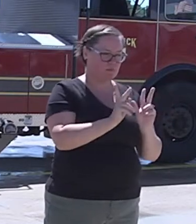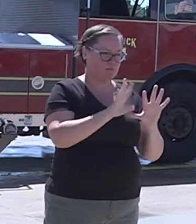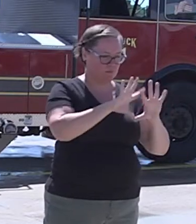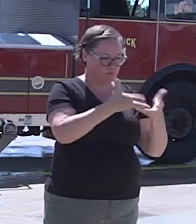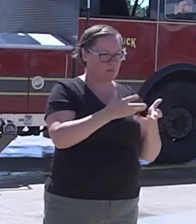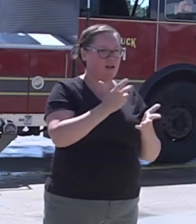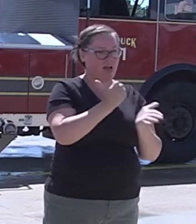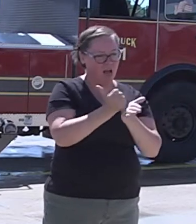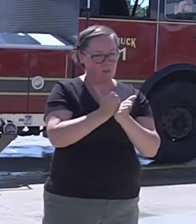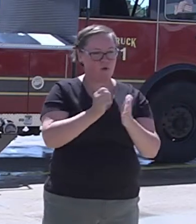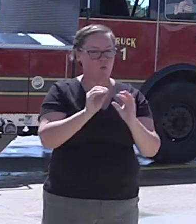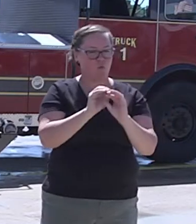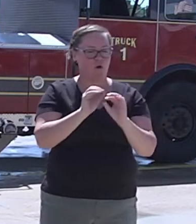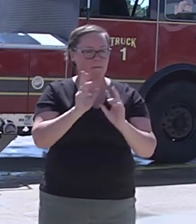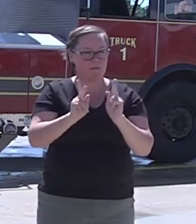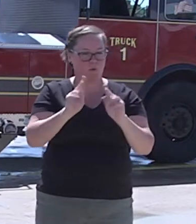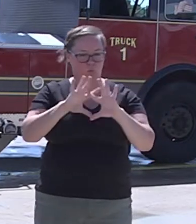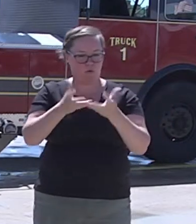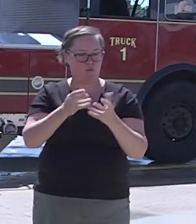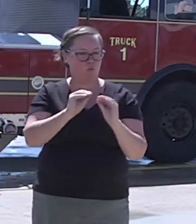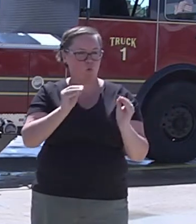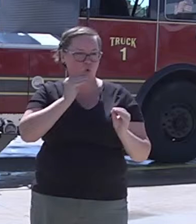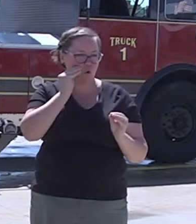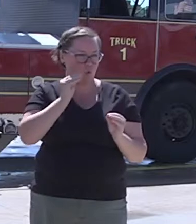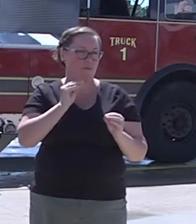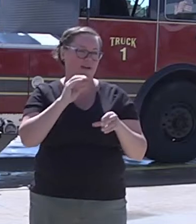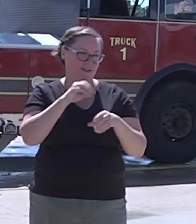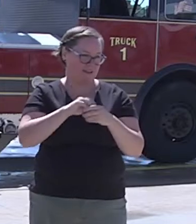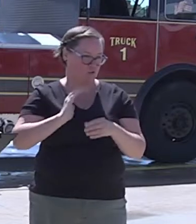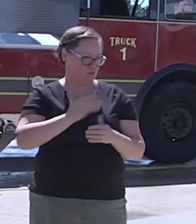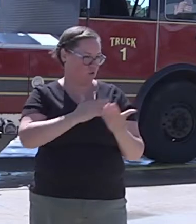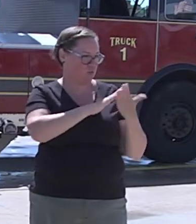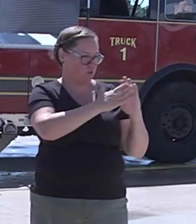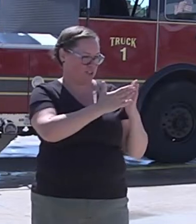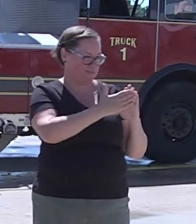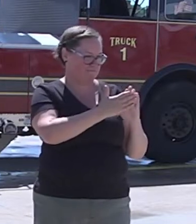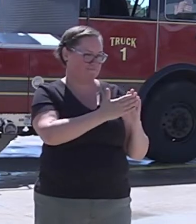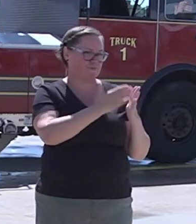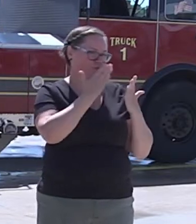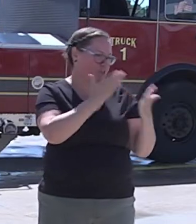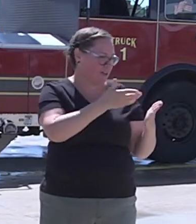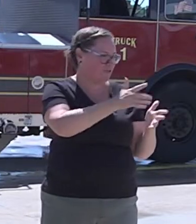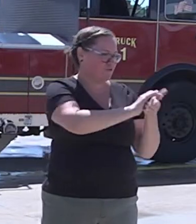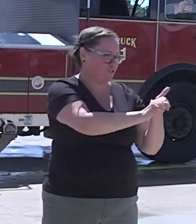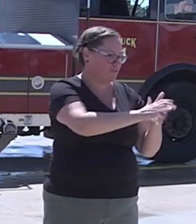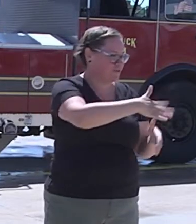to the Union Rescue Mission in addition we just came from Exploration Place where there